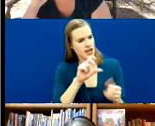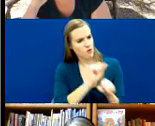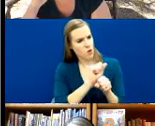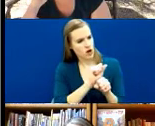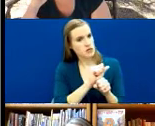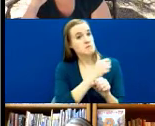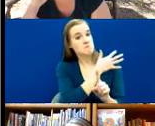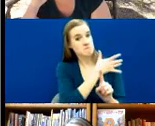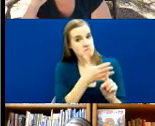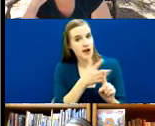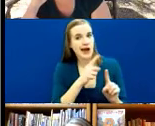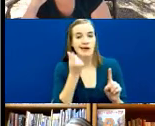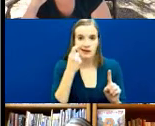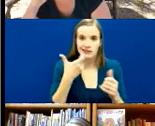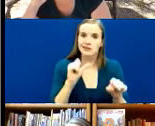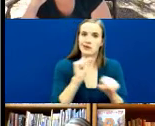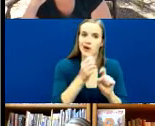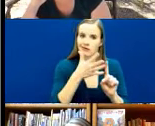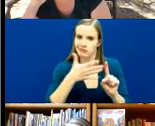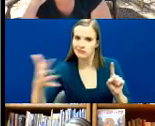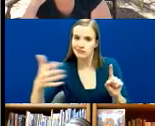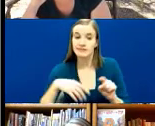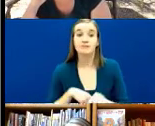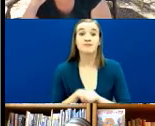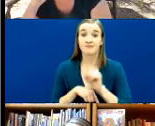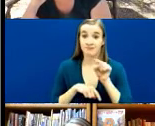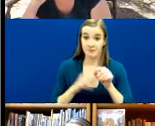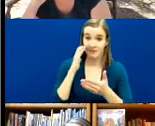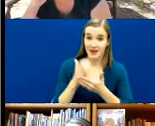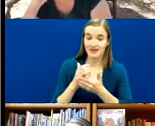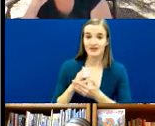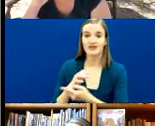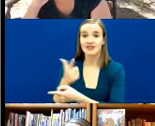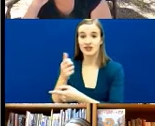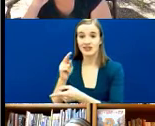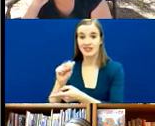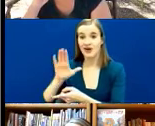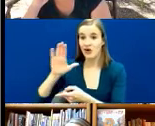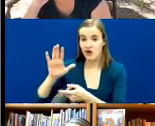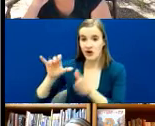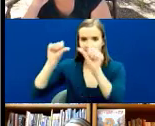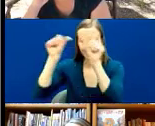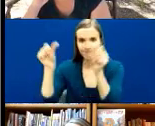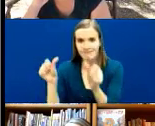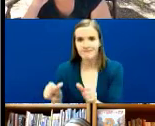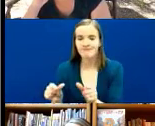do. And so this is her sculpture. And what I really liked about it is, it is a